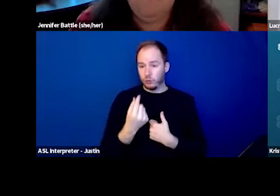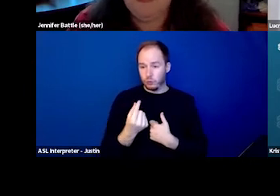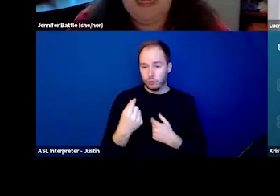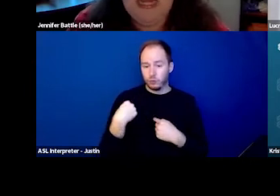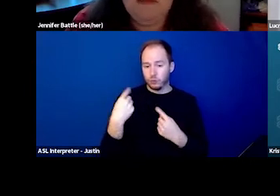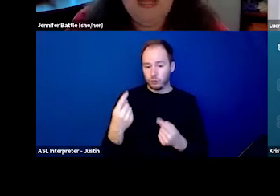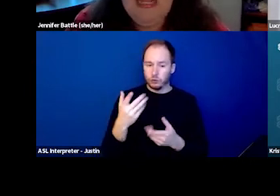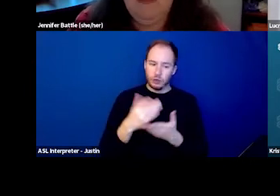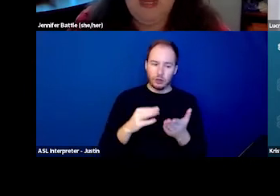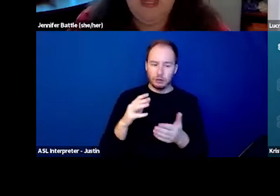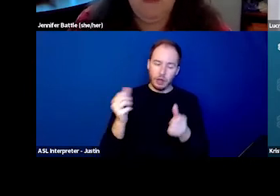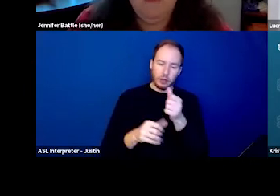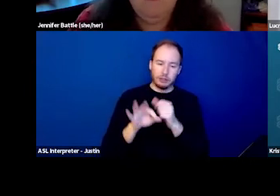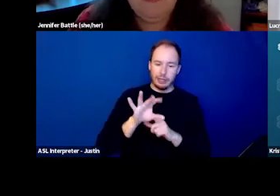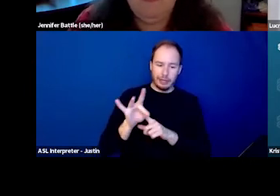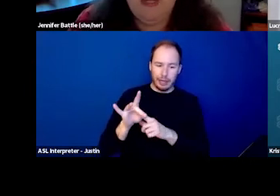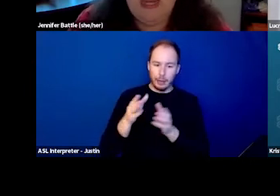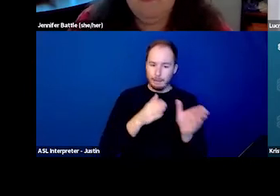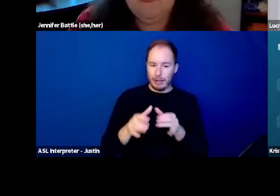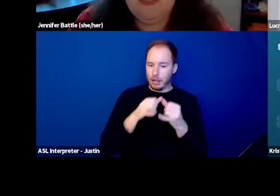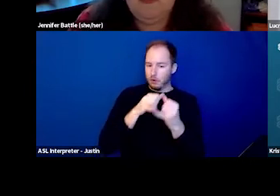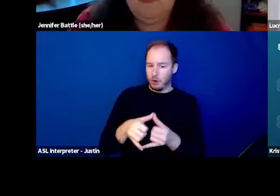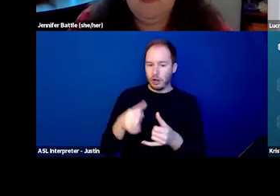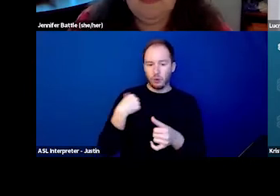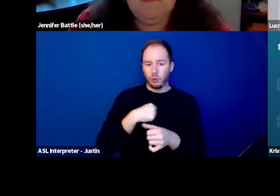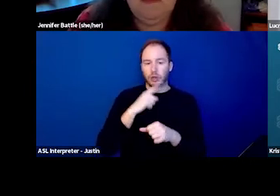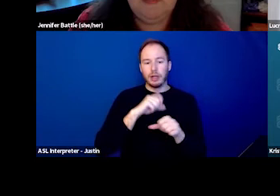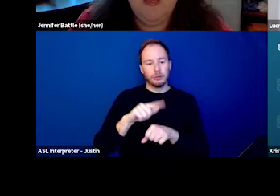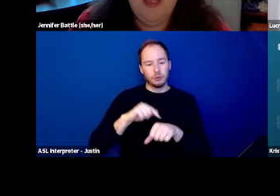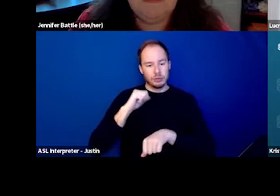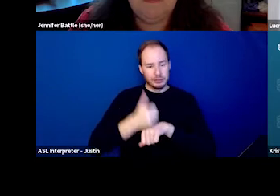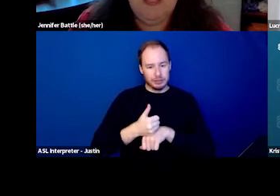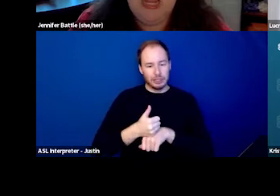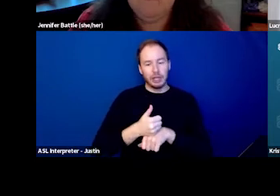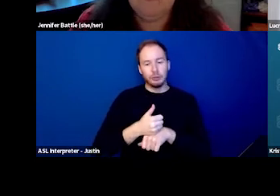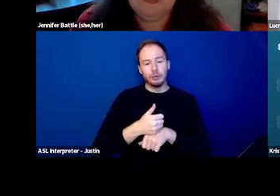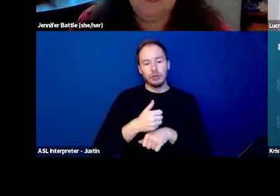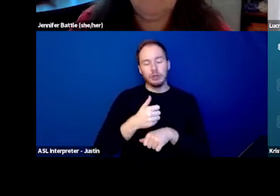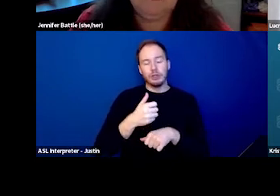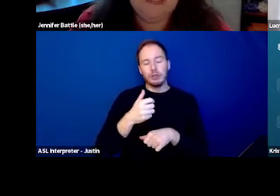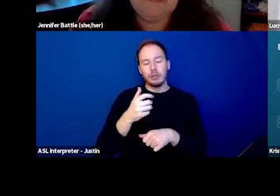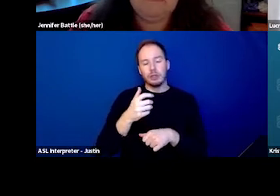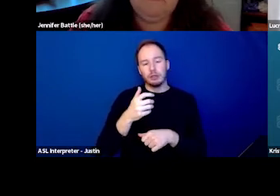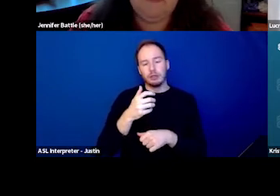of our 988 planning grant was we were able to use some of those funds to be able to send some